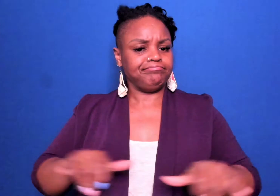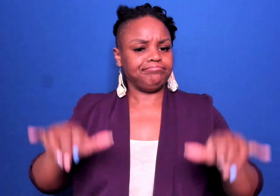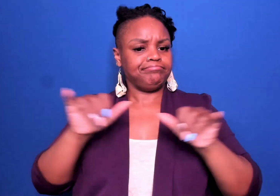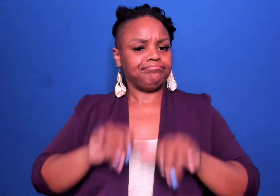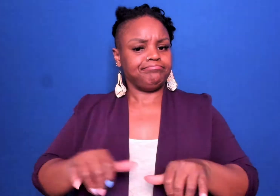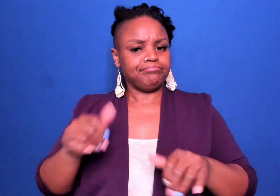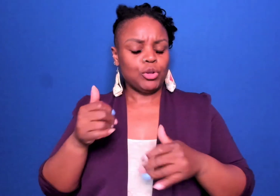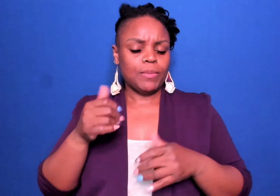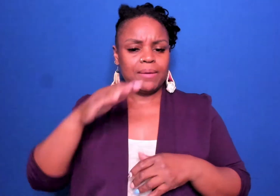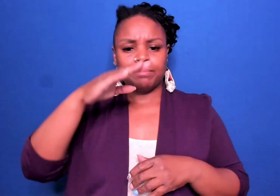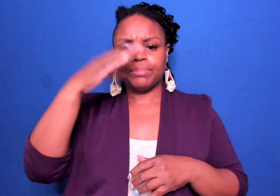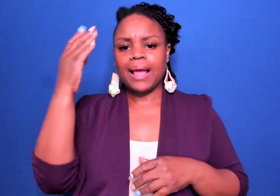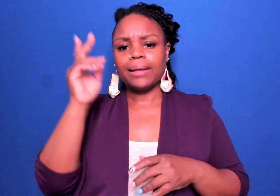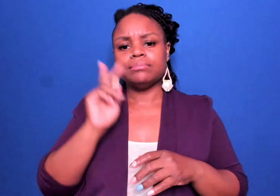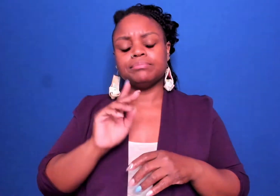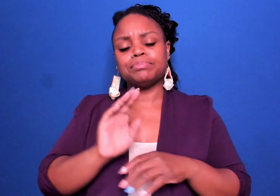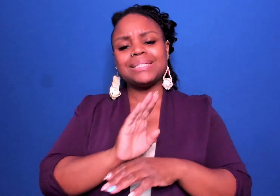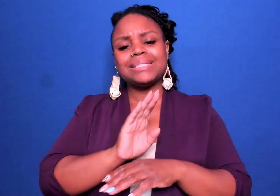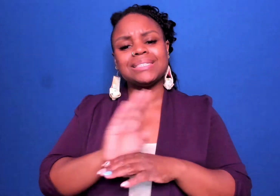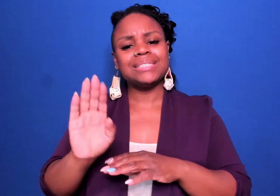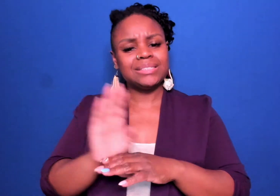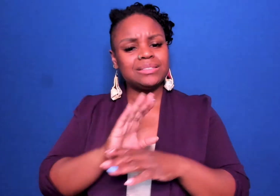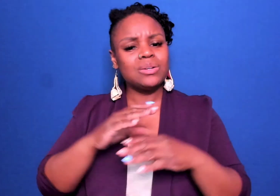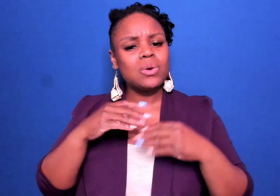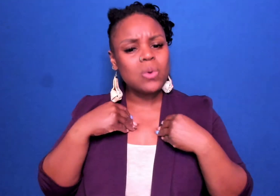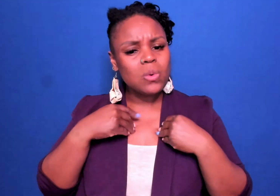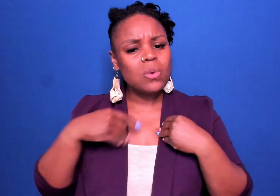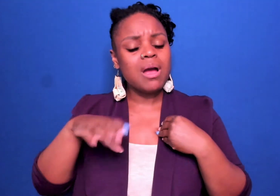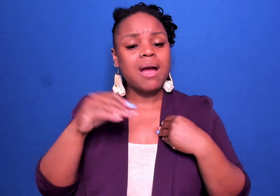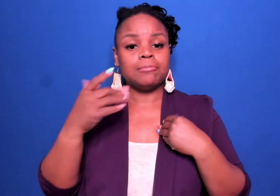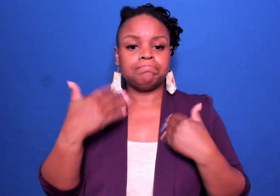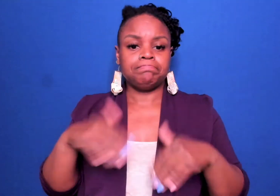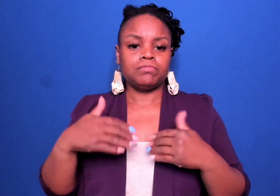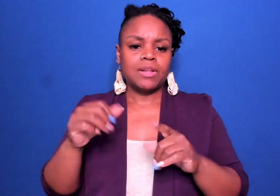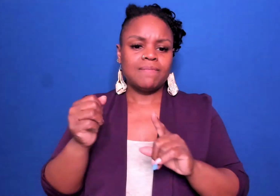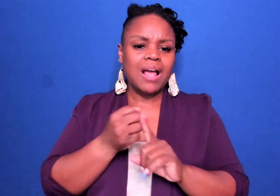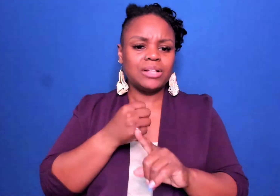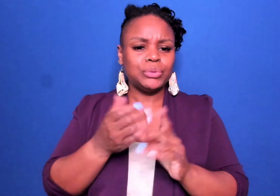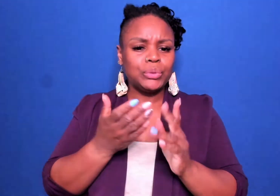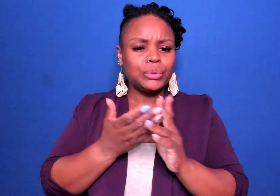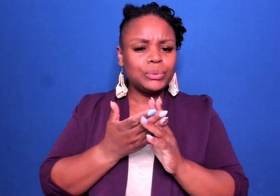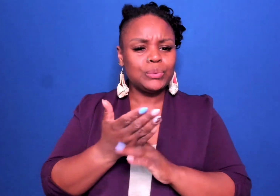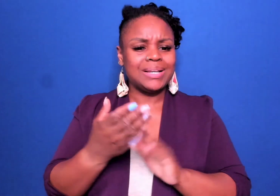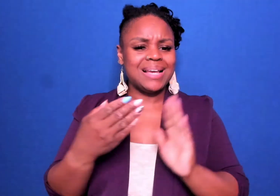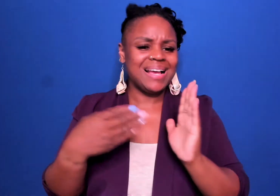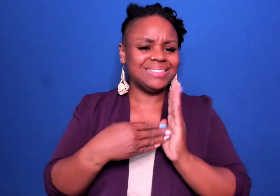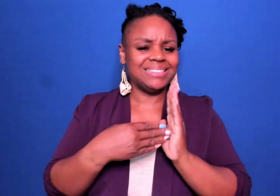the constant undermining of Black enterprises and the epidemic of violence against